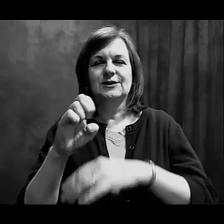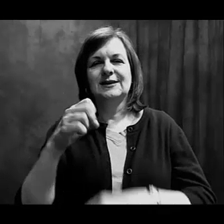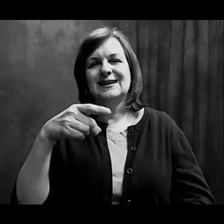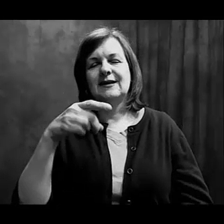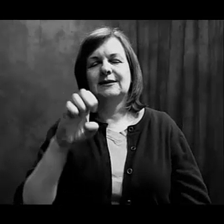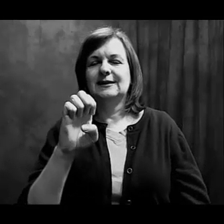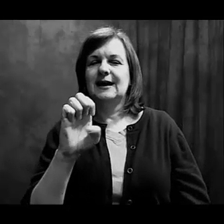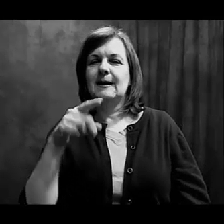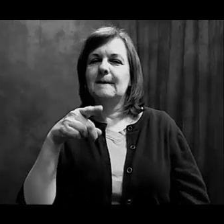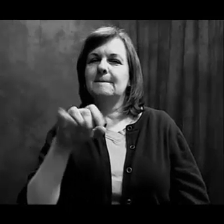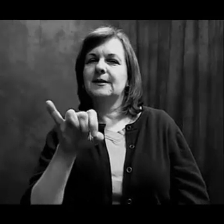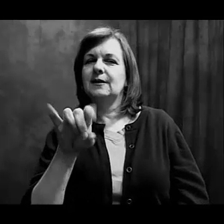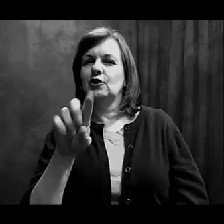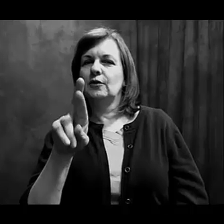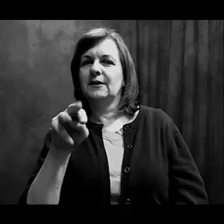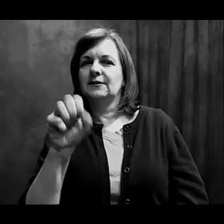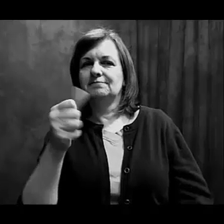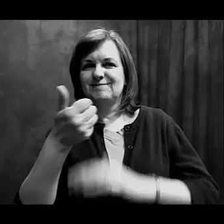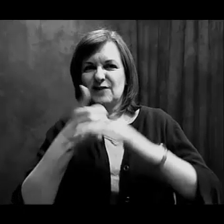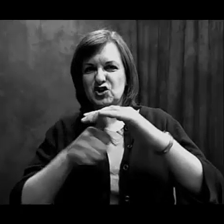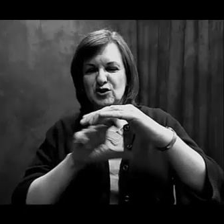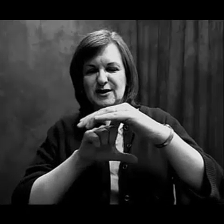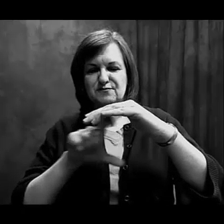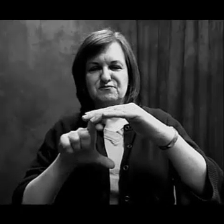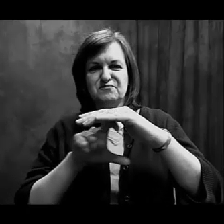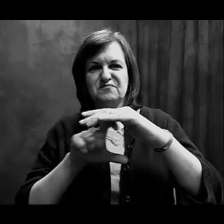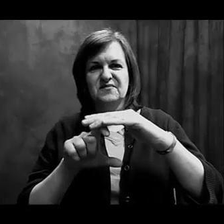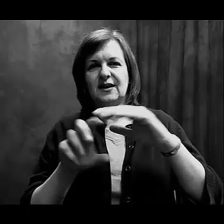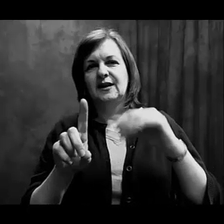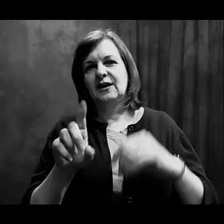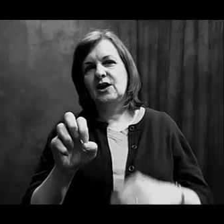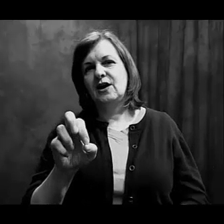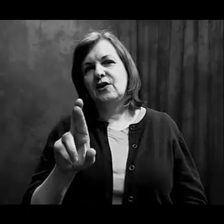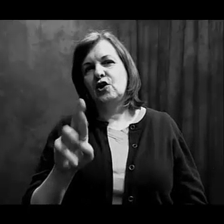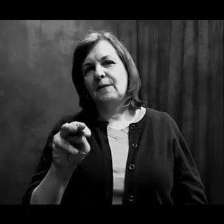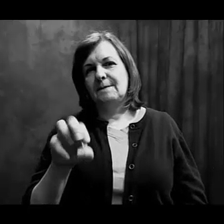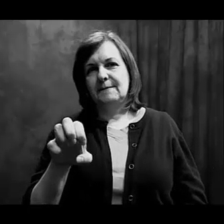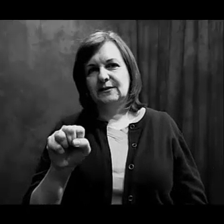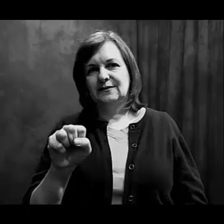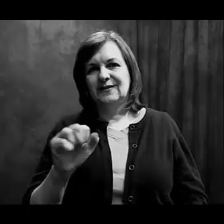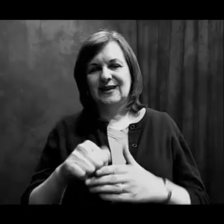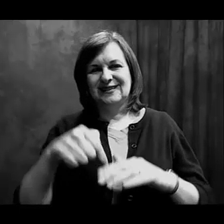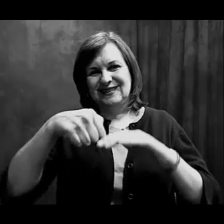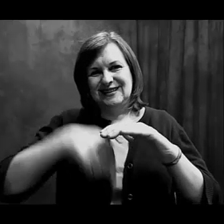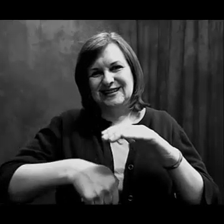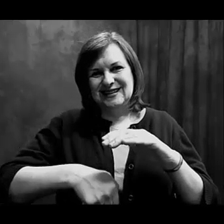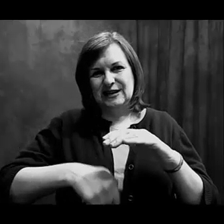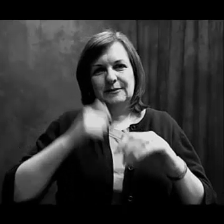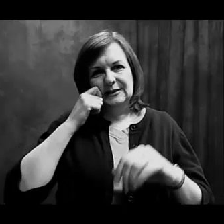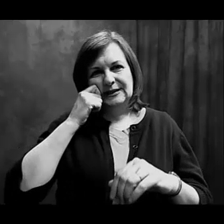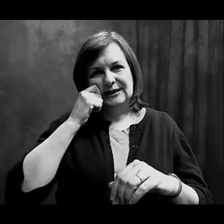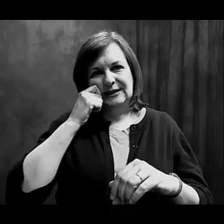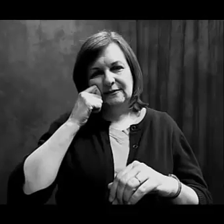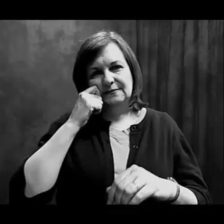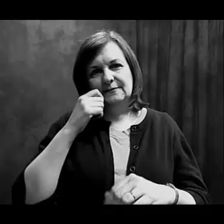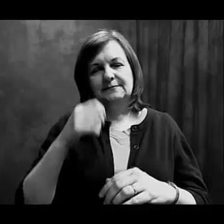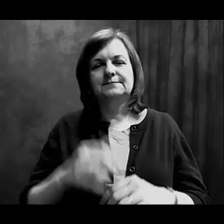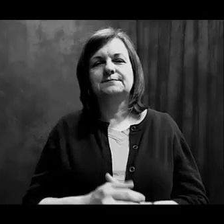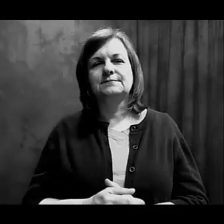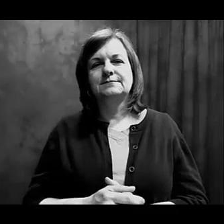the dermis is a deeper tissue layer so this is the deep skin layer